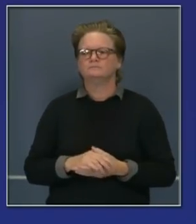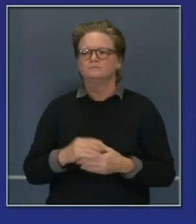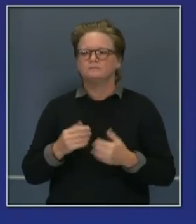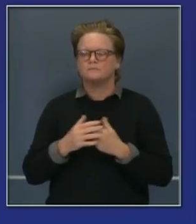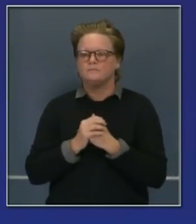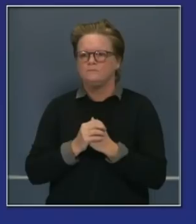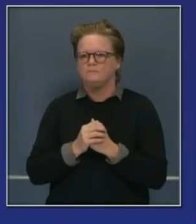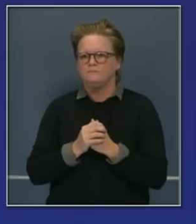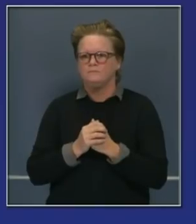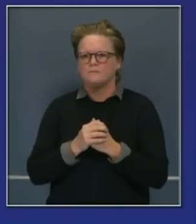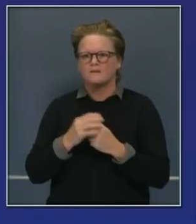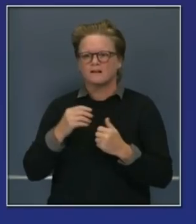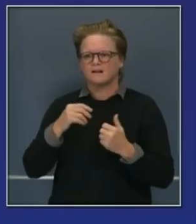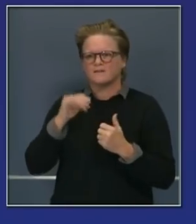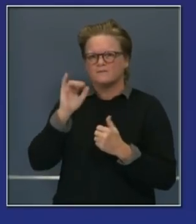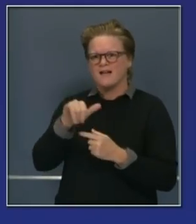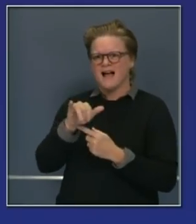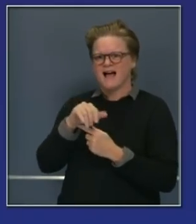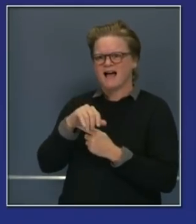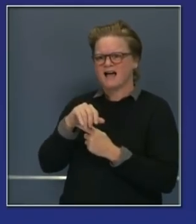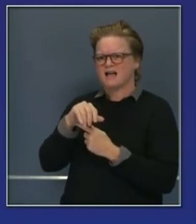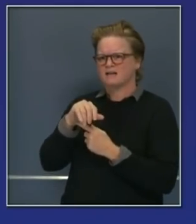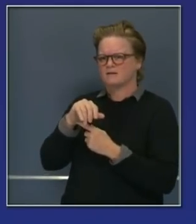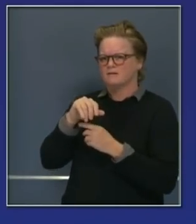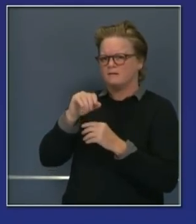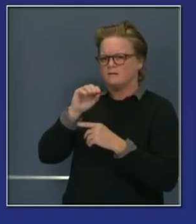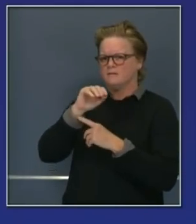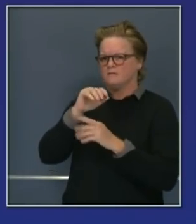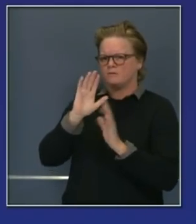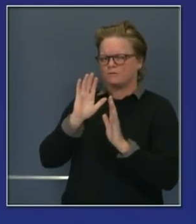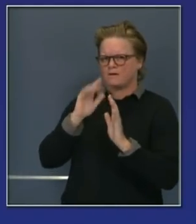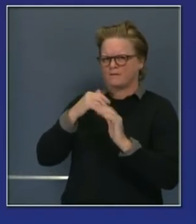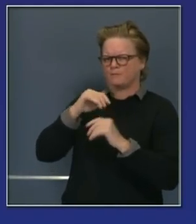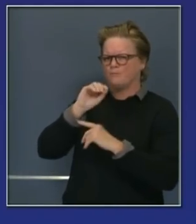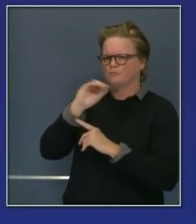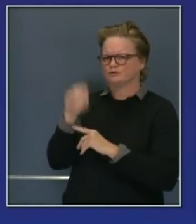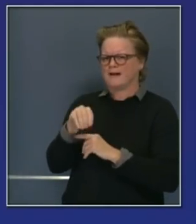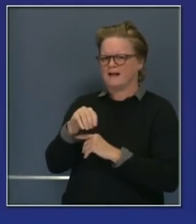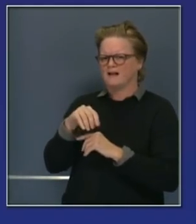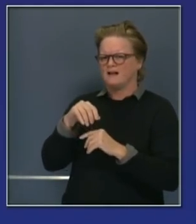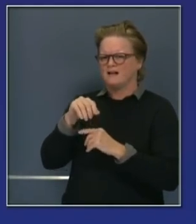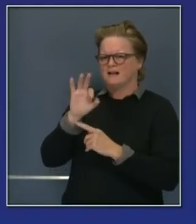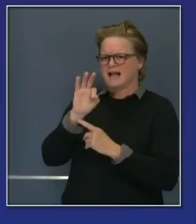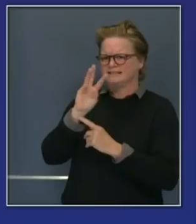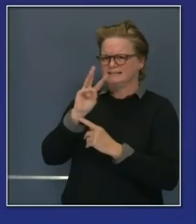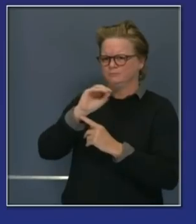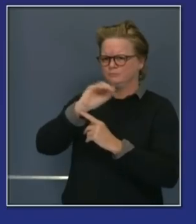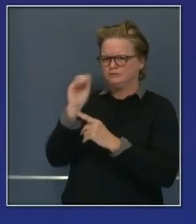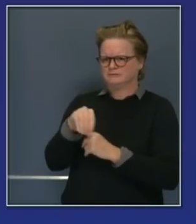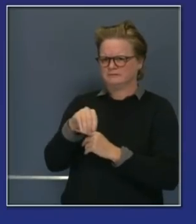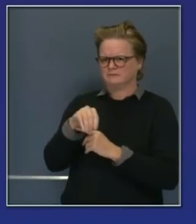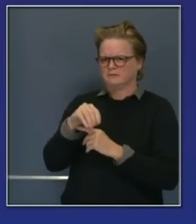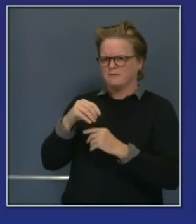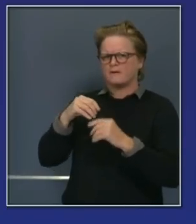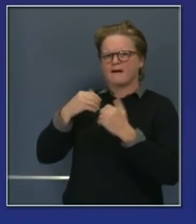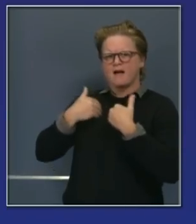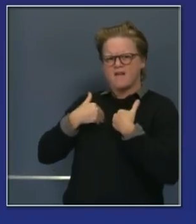CAPACITY, WE HAVE BEEN FOCUSED ON. 4% OF OUR ENTIRE HEALTHCARE SYSTEM CAPACITY NOW HAS COVID-